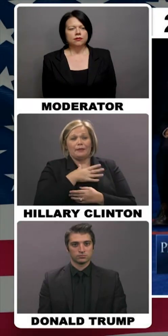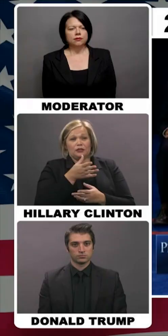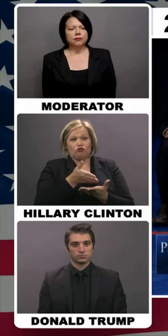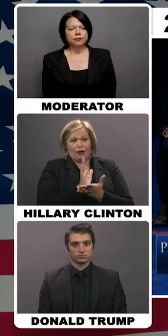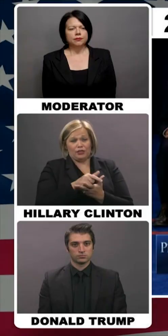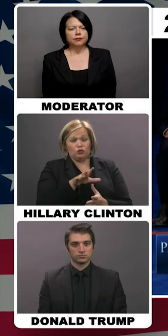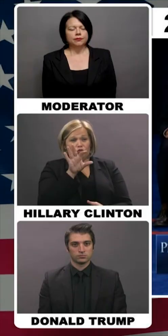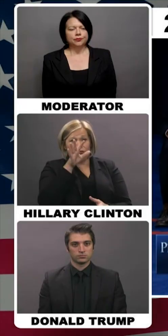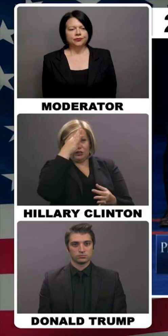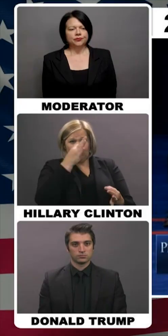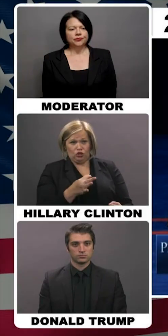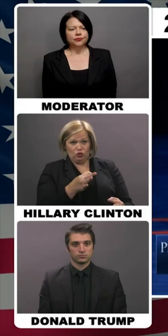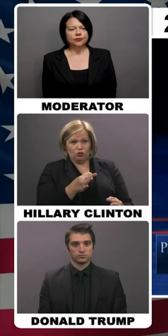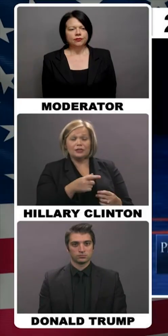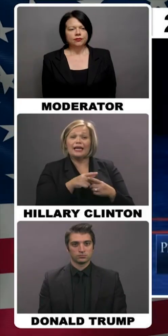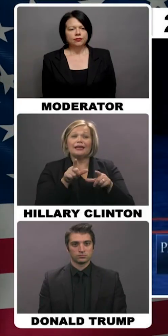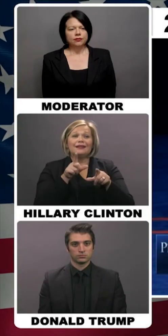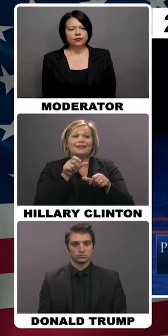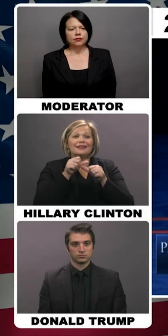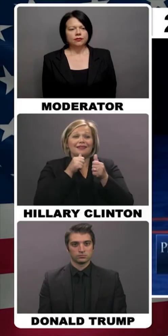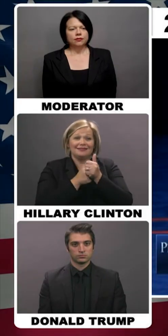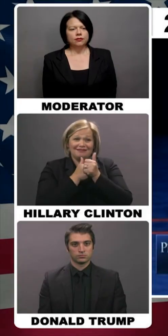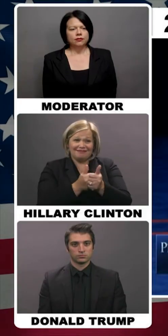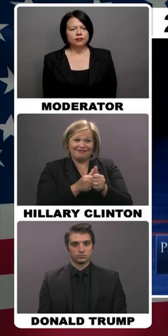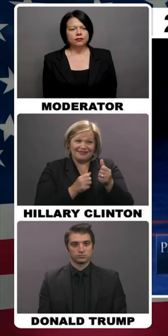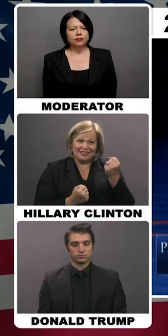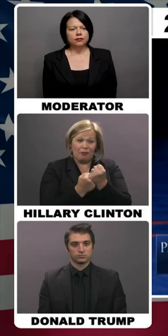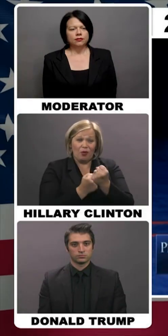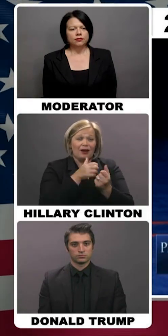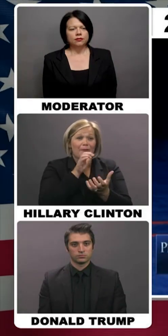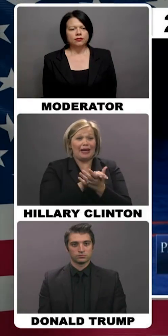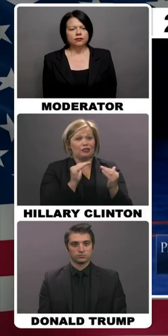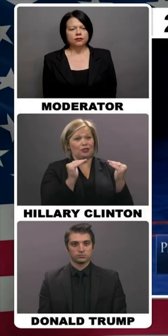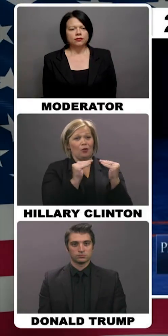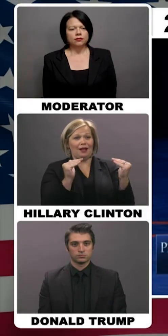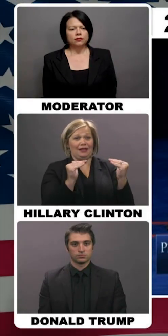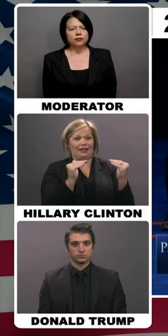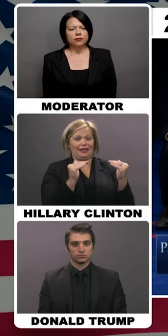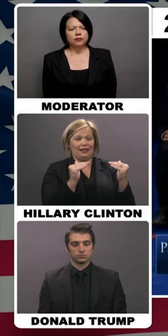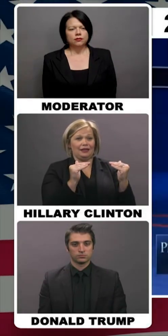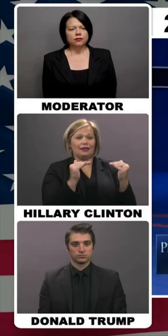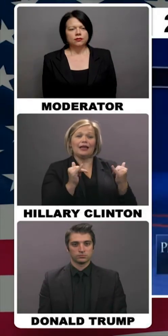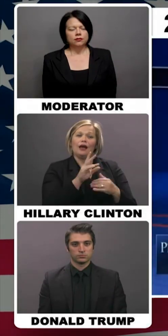that will stick with marriage equality. Now, Donald has put forth the names of some people that he would consider,